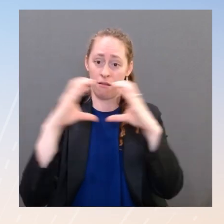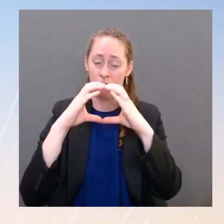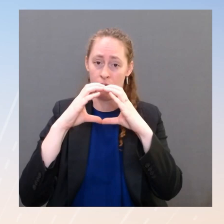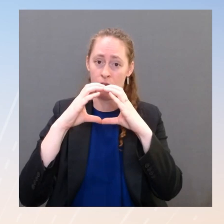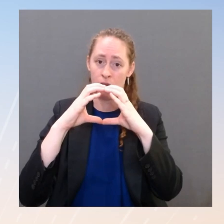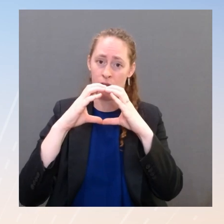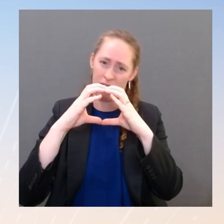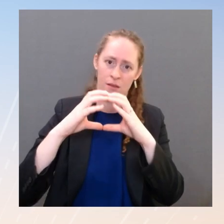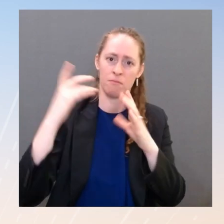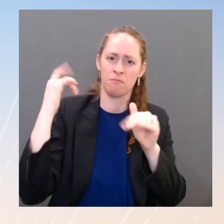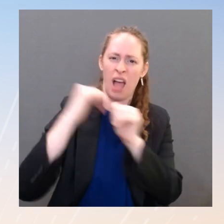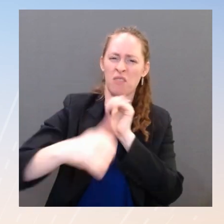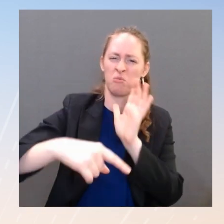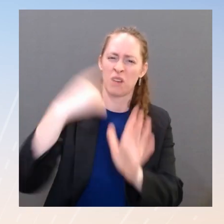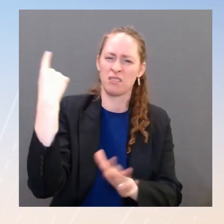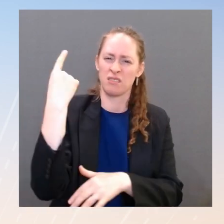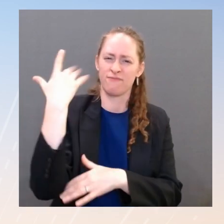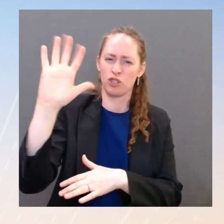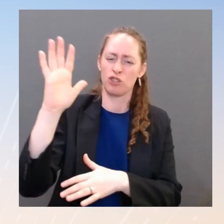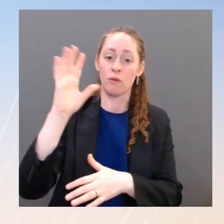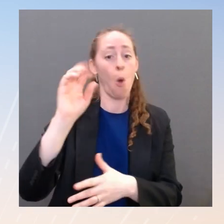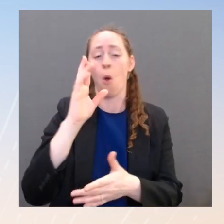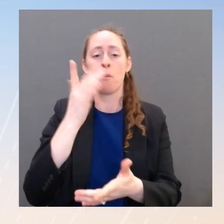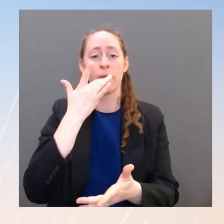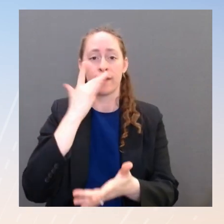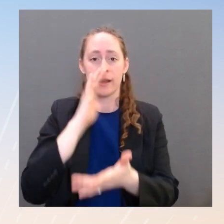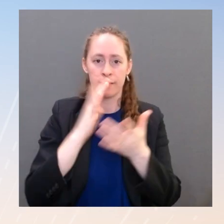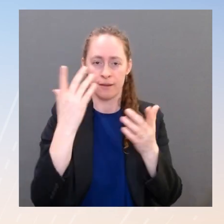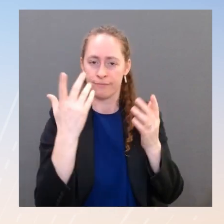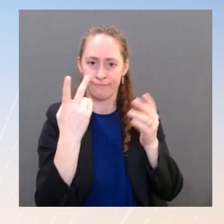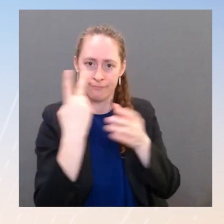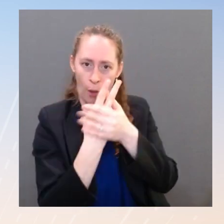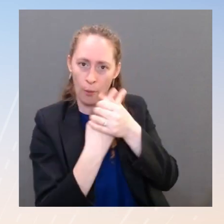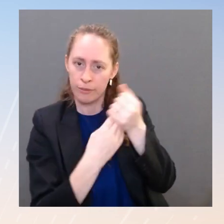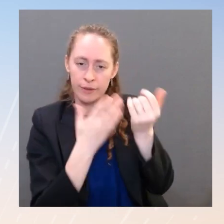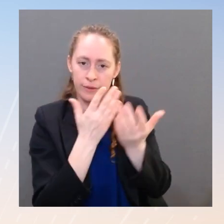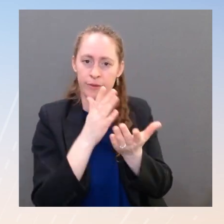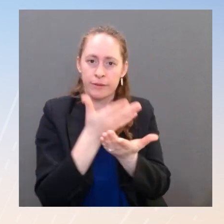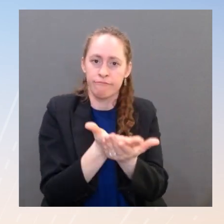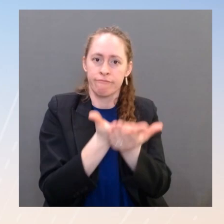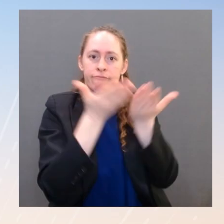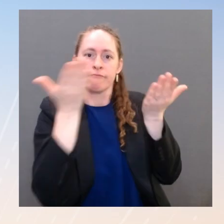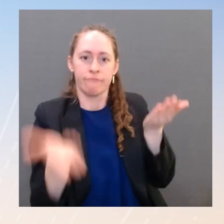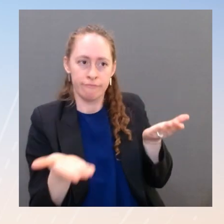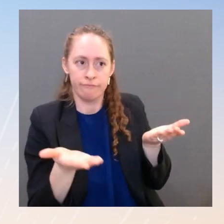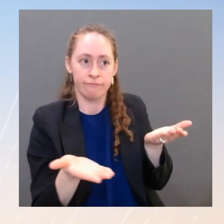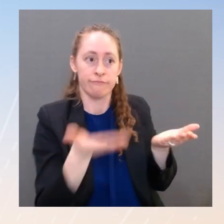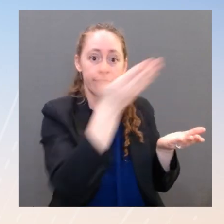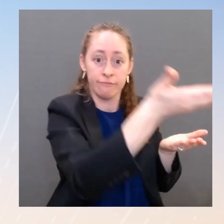but is there any update on how you see that playing out? Ms. Psaki: Well, Kelly, you know, the President put them forward together